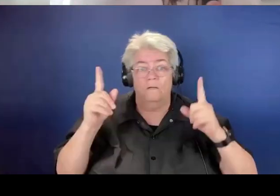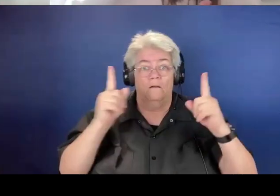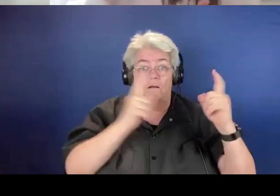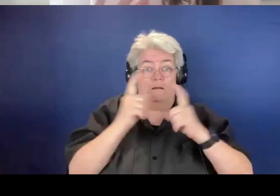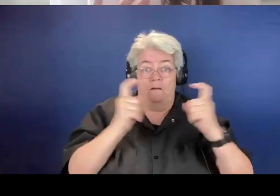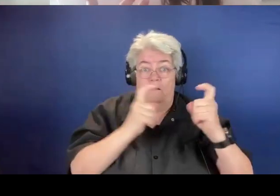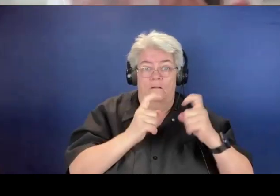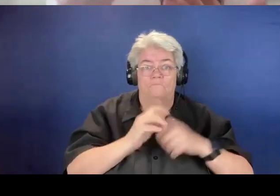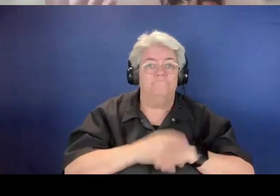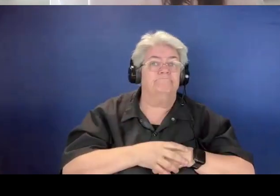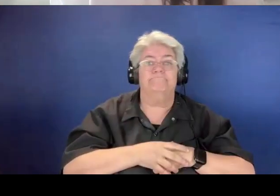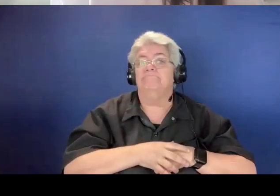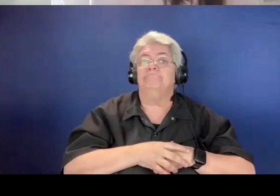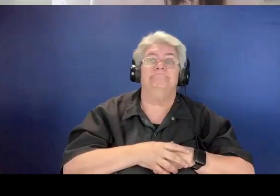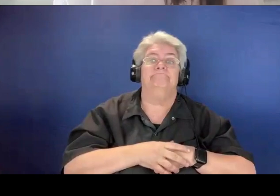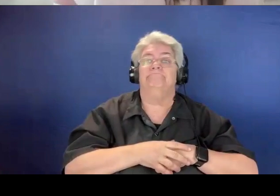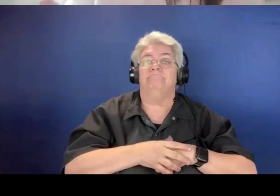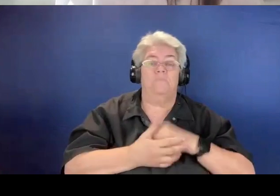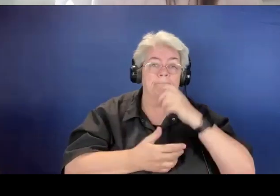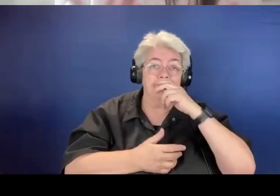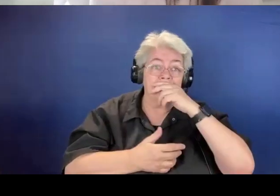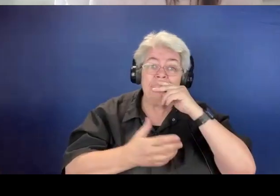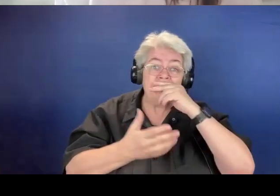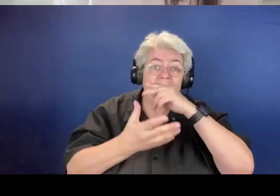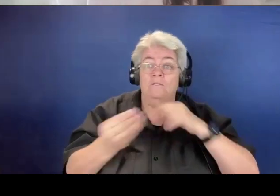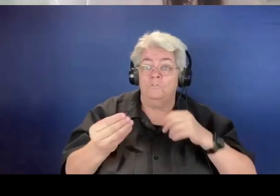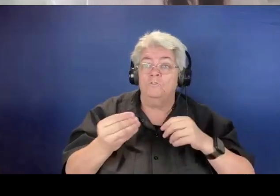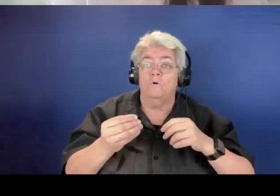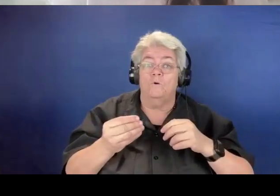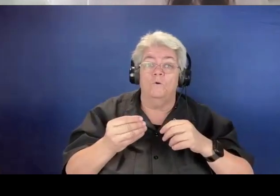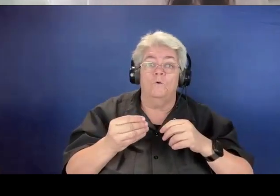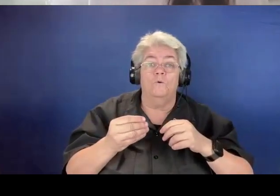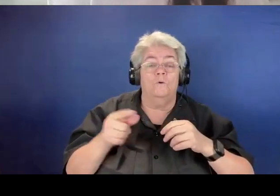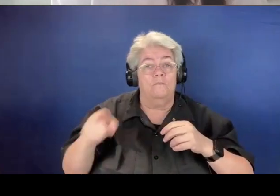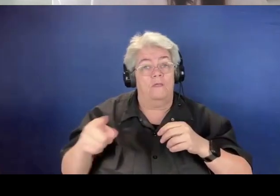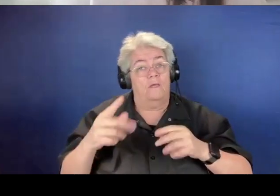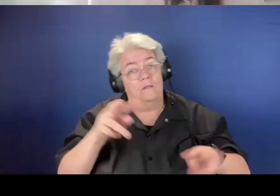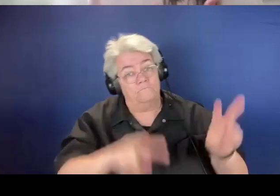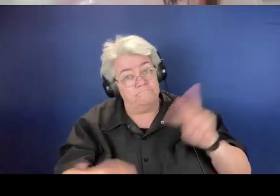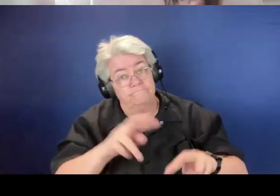And that can impact someone's response to an evaluation, for example, and give